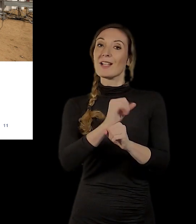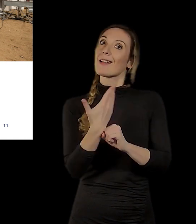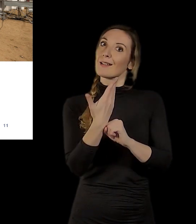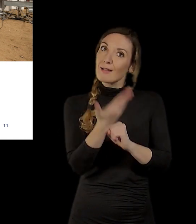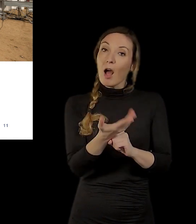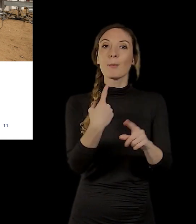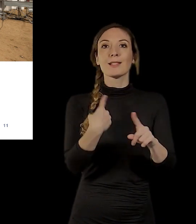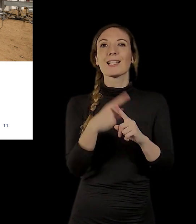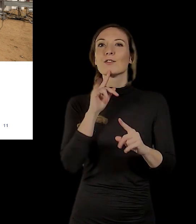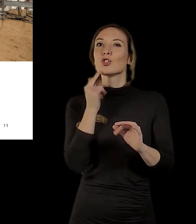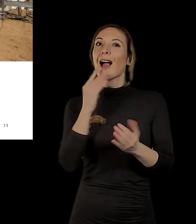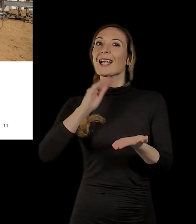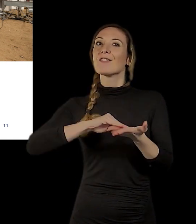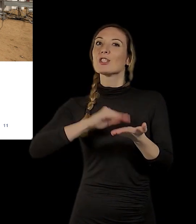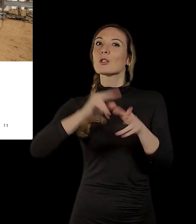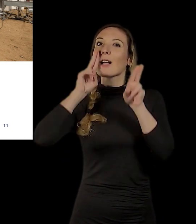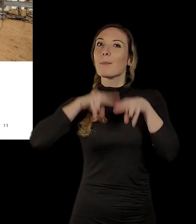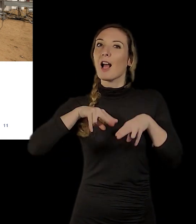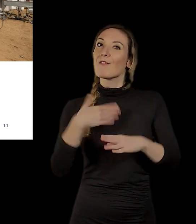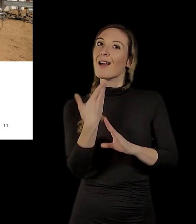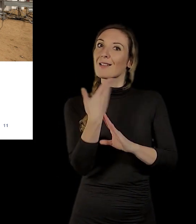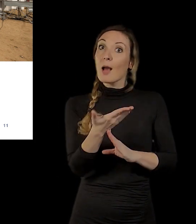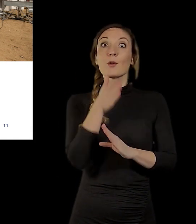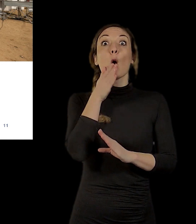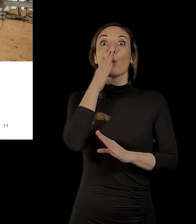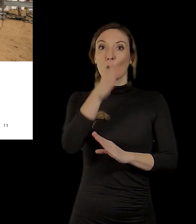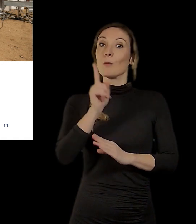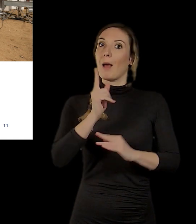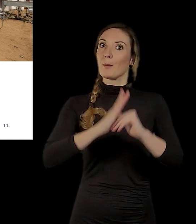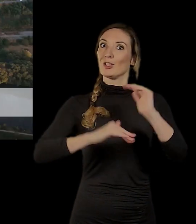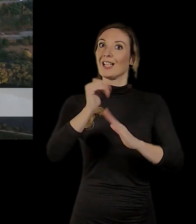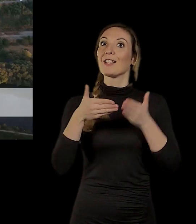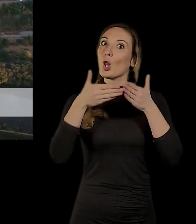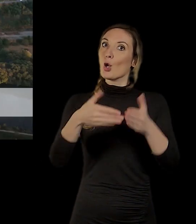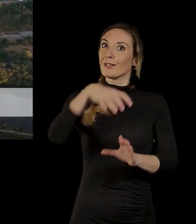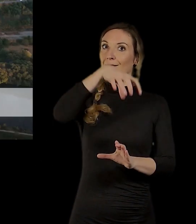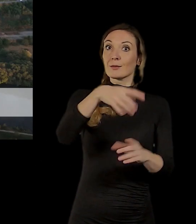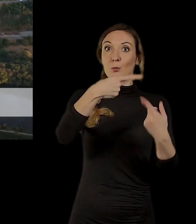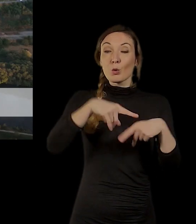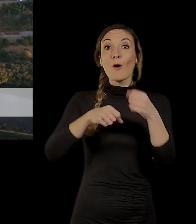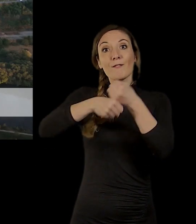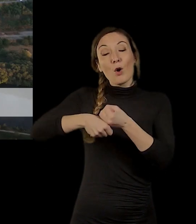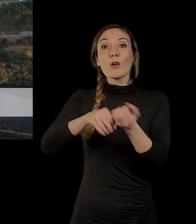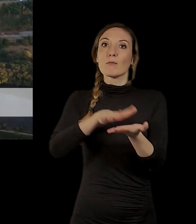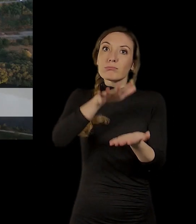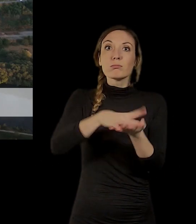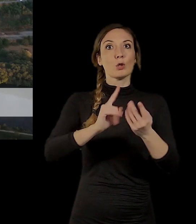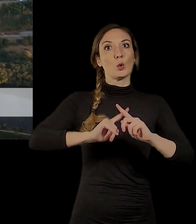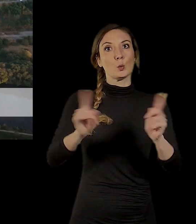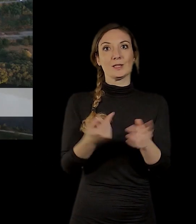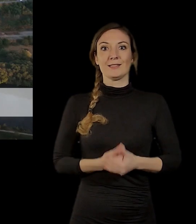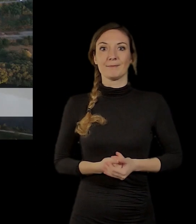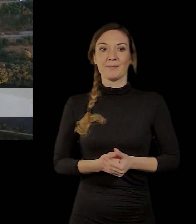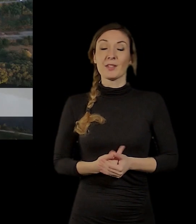who will tell you how they planned it from the beginning. Thank you. Thank you very much.